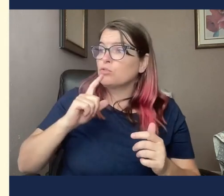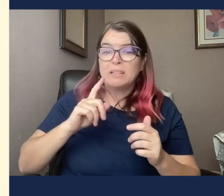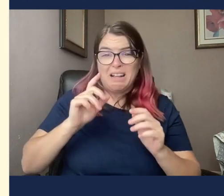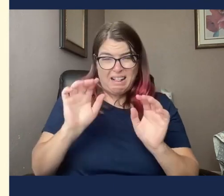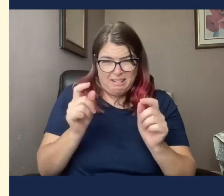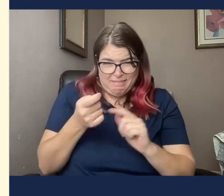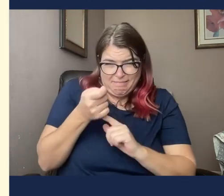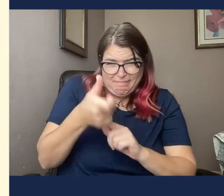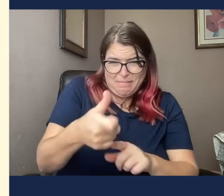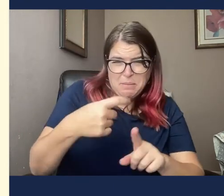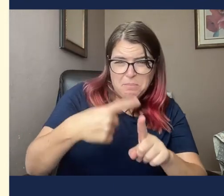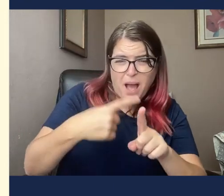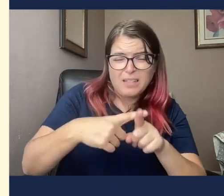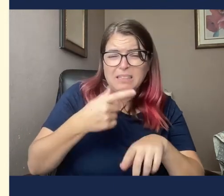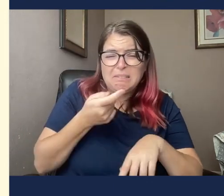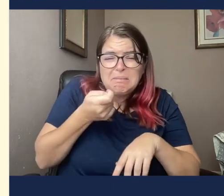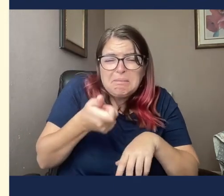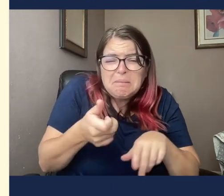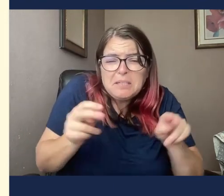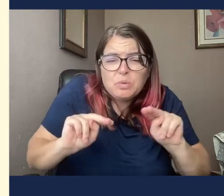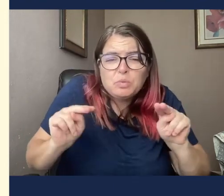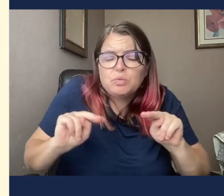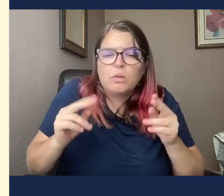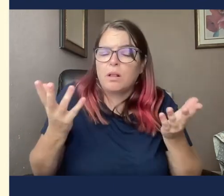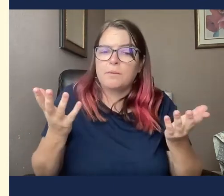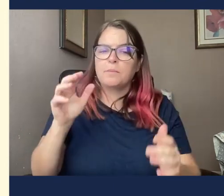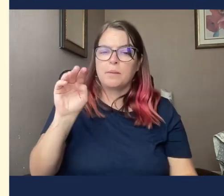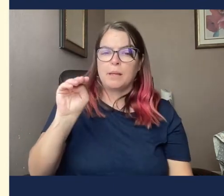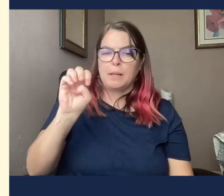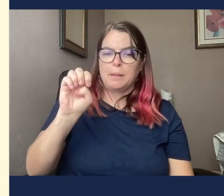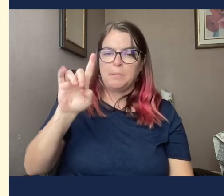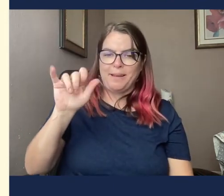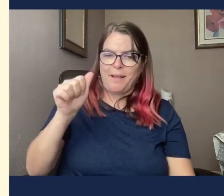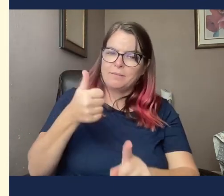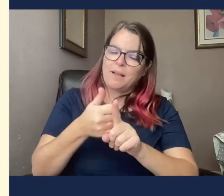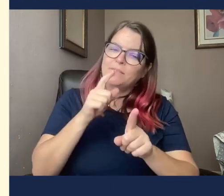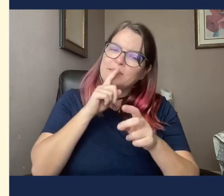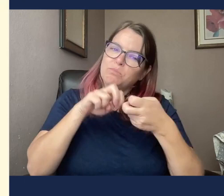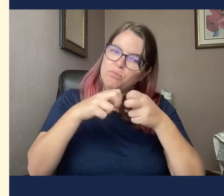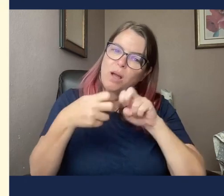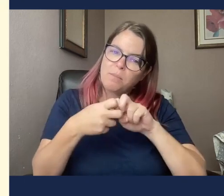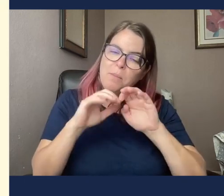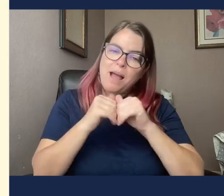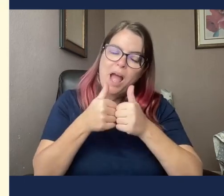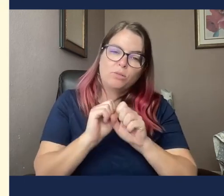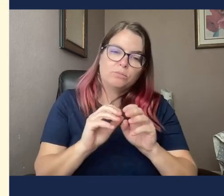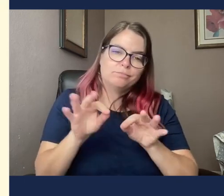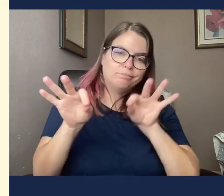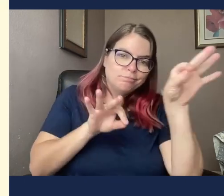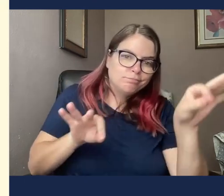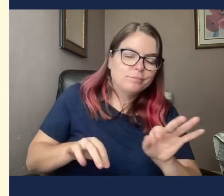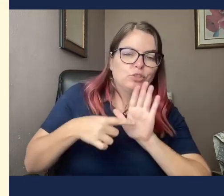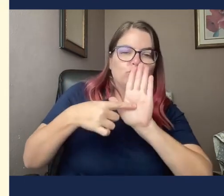crusades in the 11th century. And in particular those views that were quite common in and